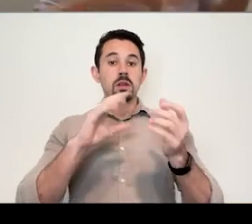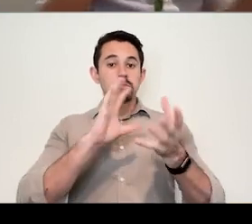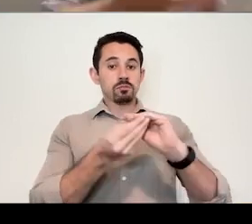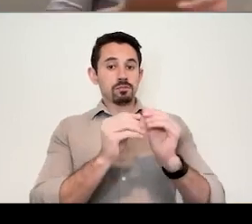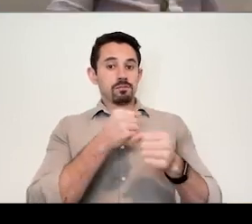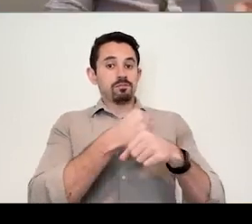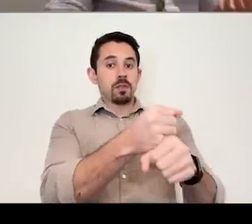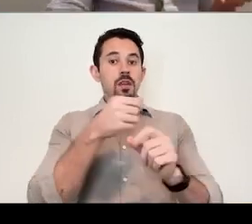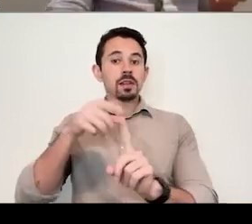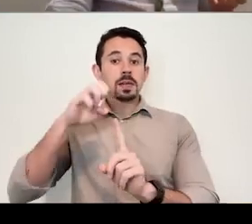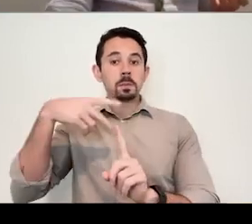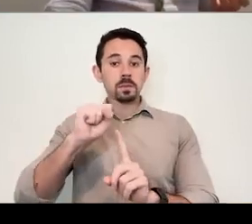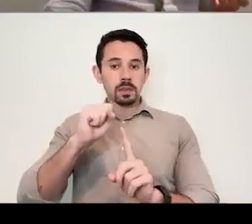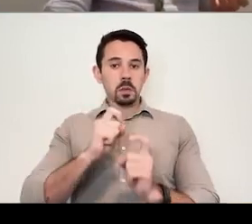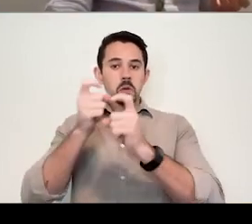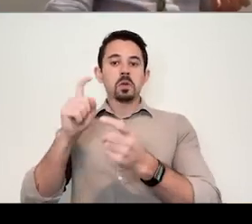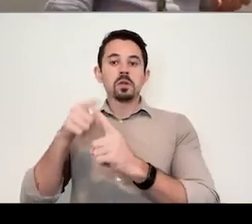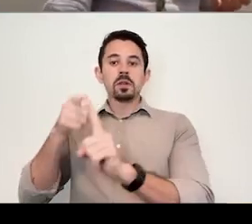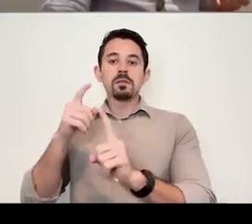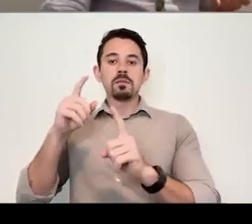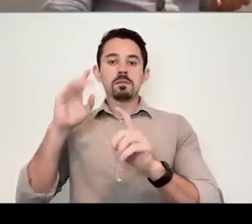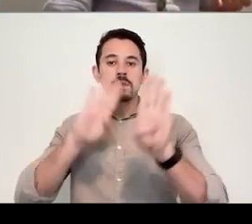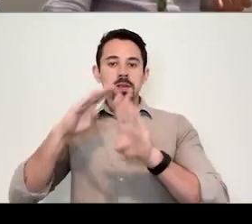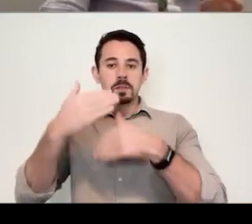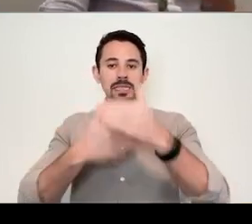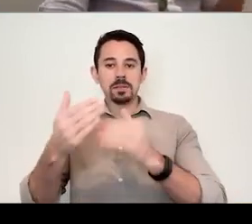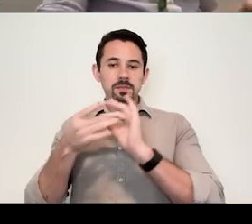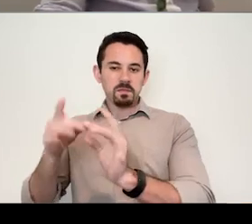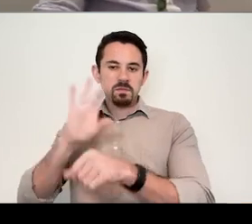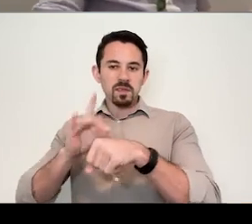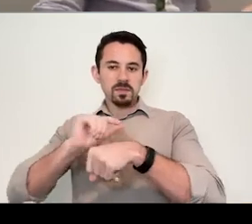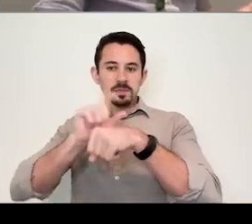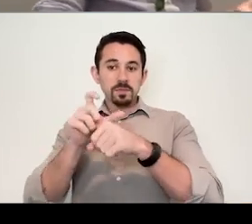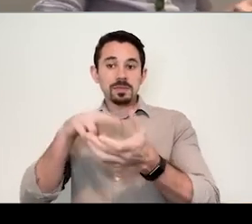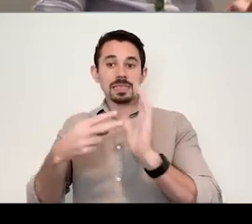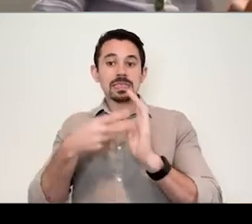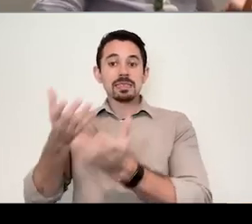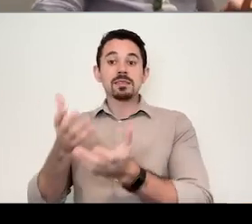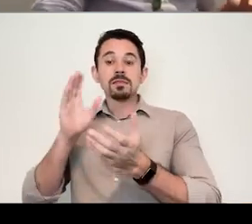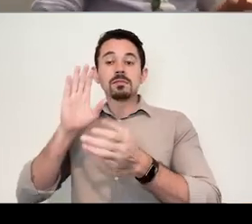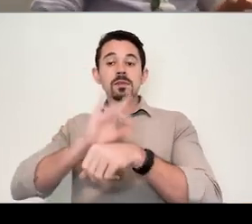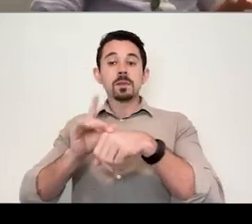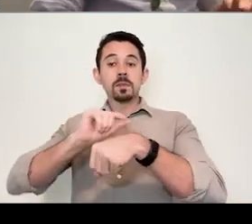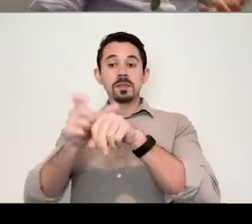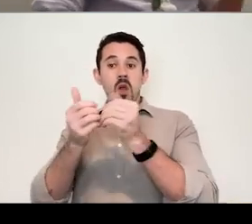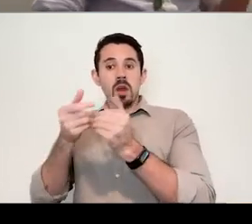Now together, both forms of EPS contribute to the biomechanics of the biofilm. So what this